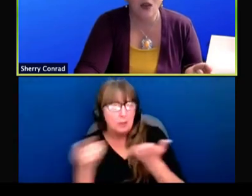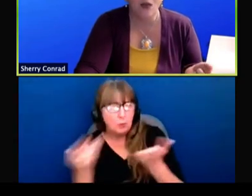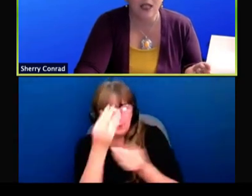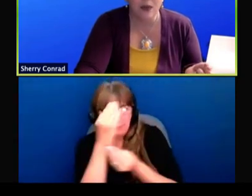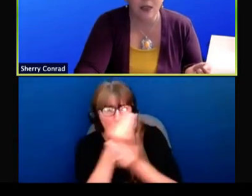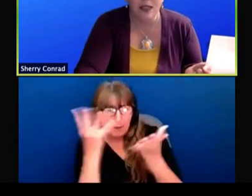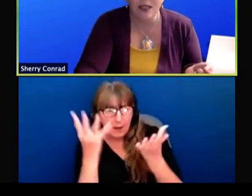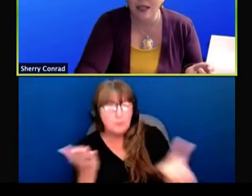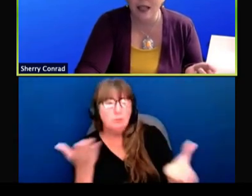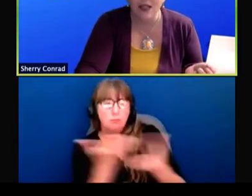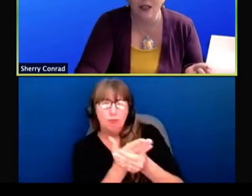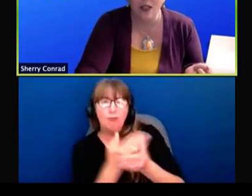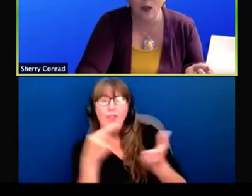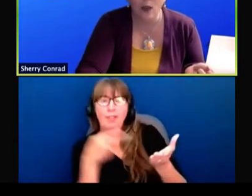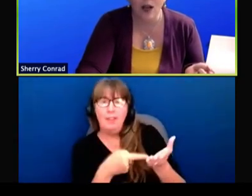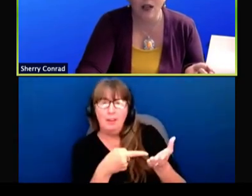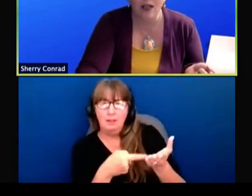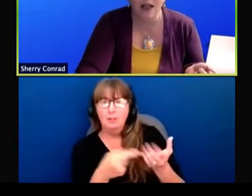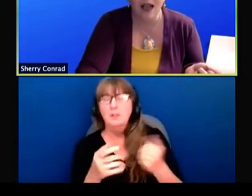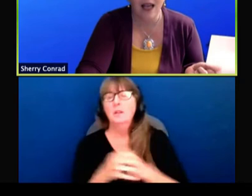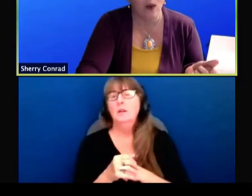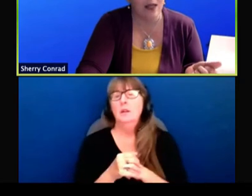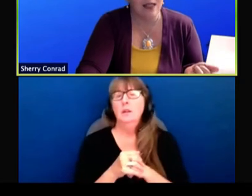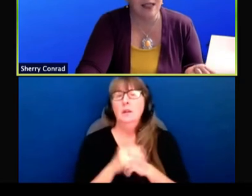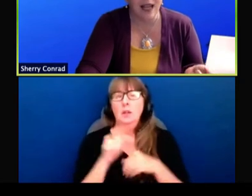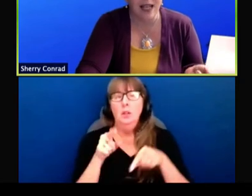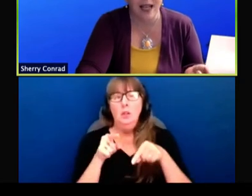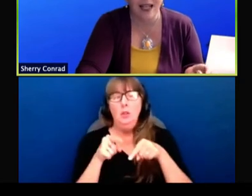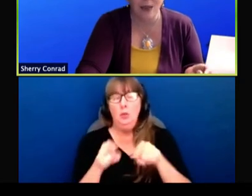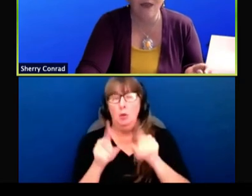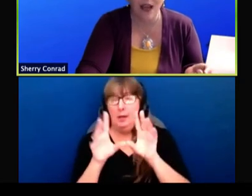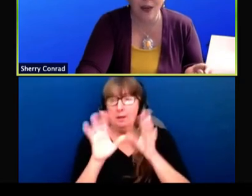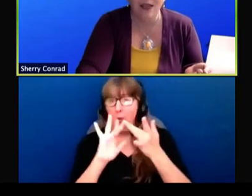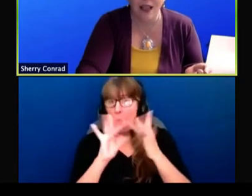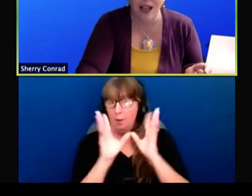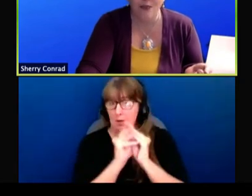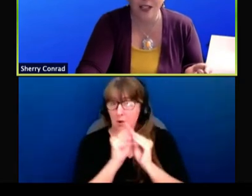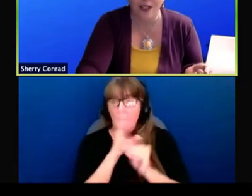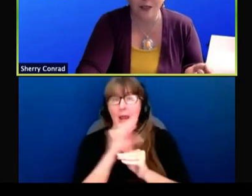The resources discussed during the webinars as well as the slide deck can be found in the LiveBinder.